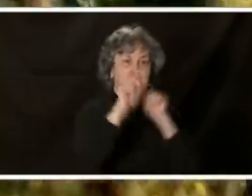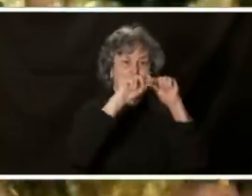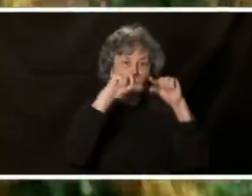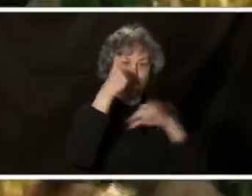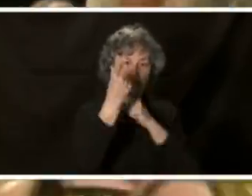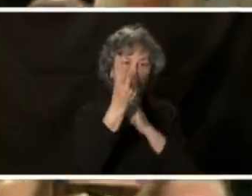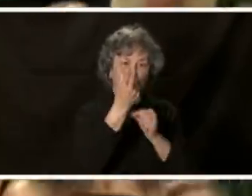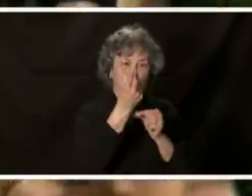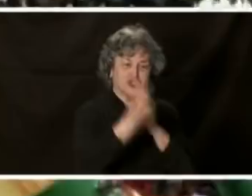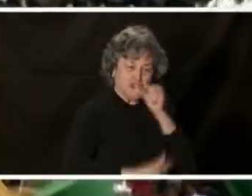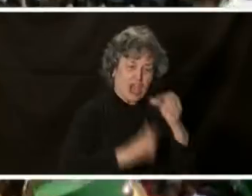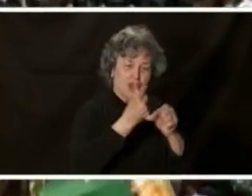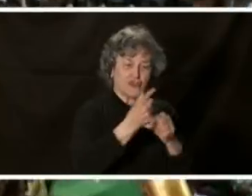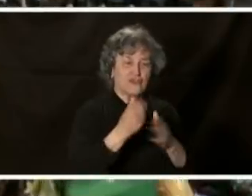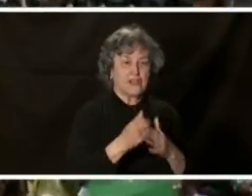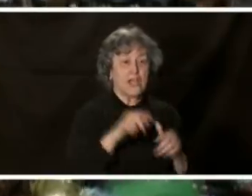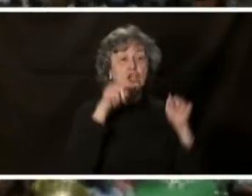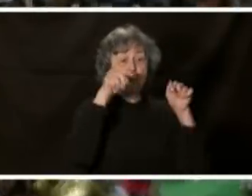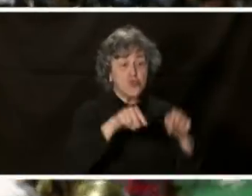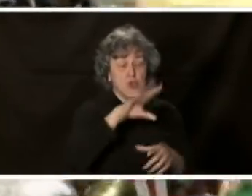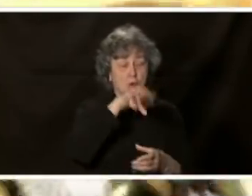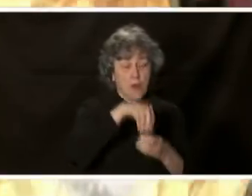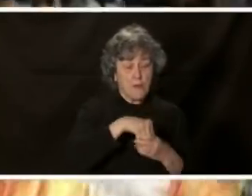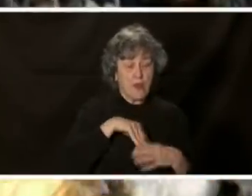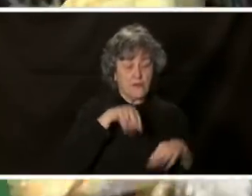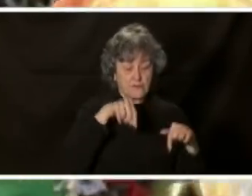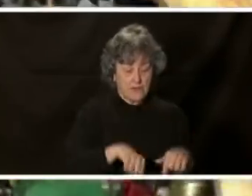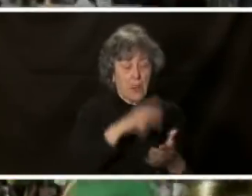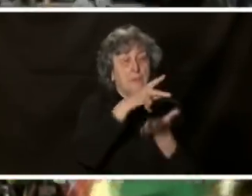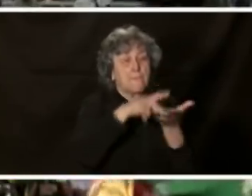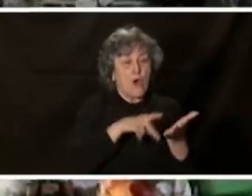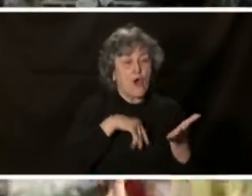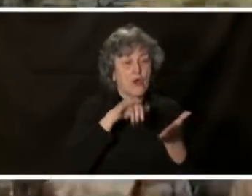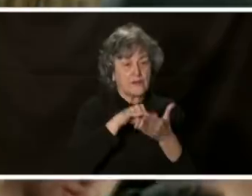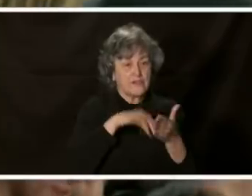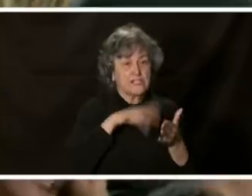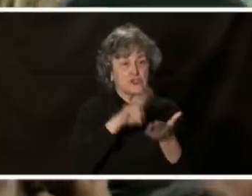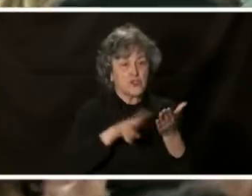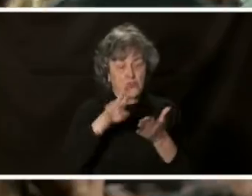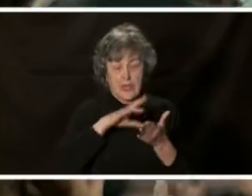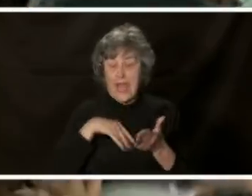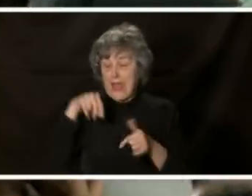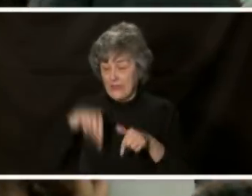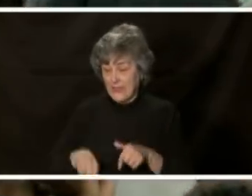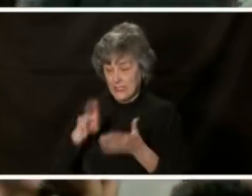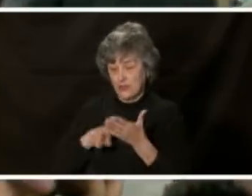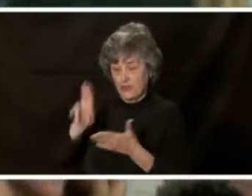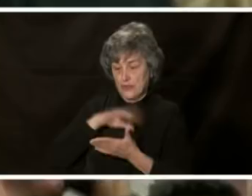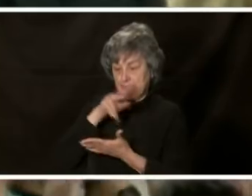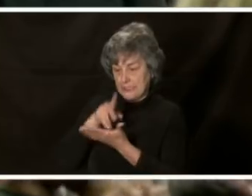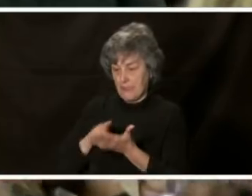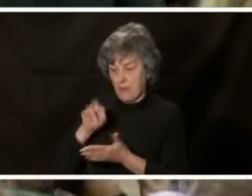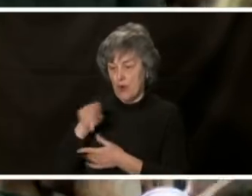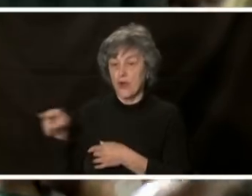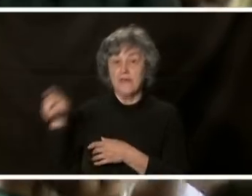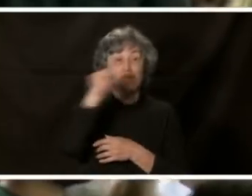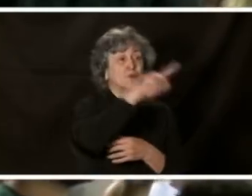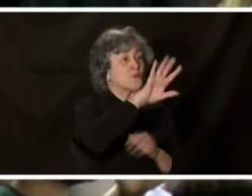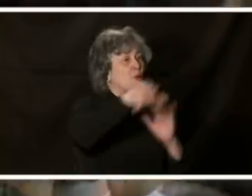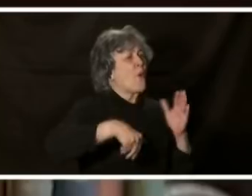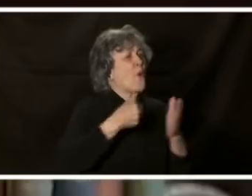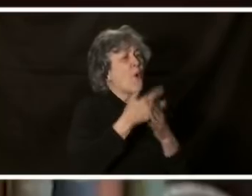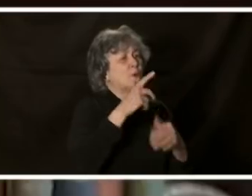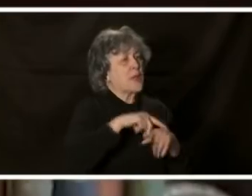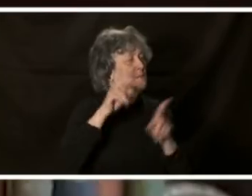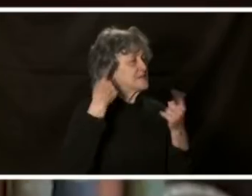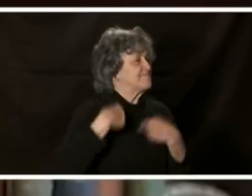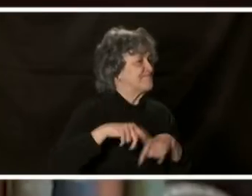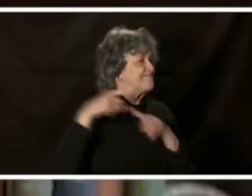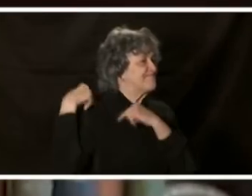YOU ARE A PART OF THIS UNIVERSITY, AND THIS UNIVERSITY IS A PART OF YOU FOR ALL TIMES.